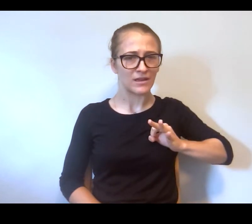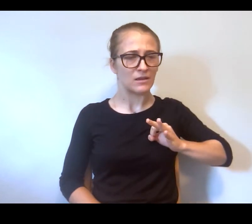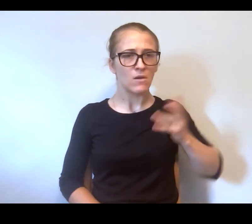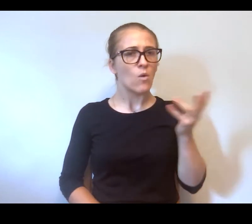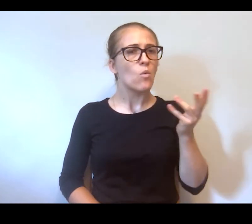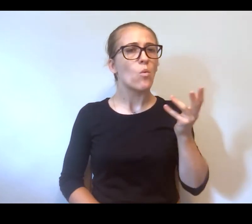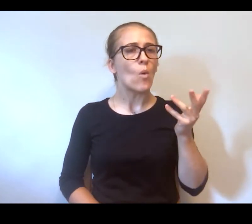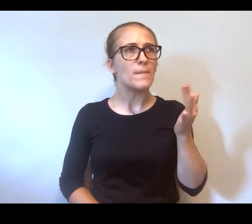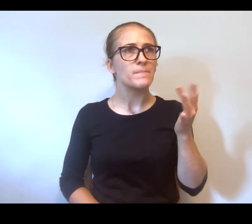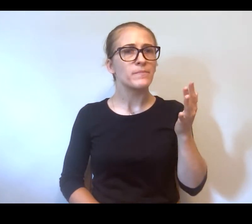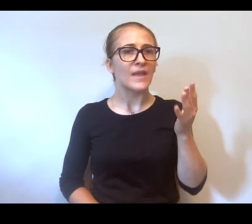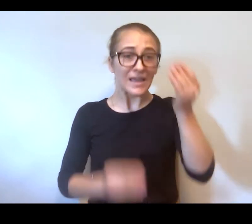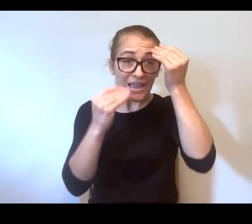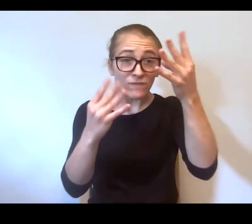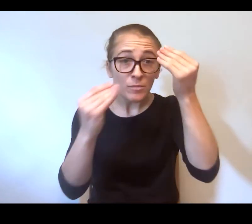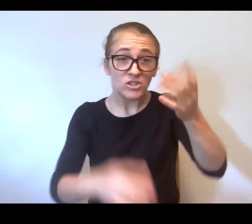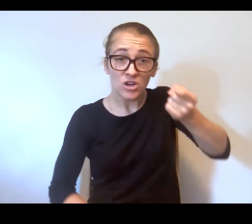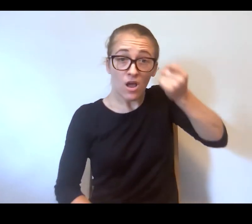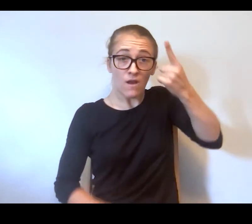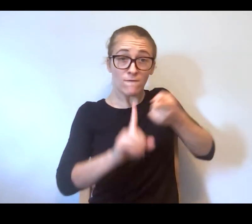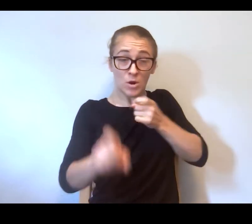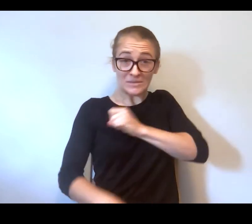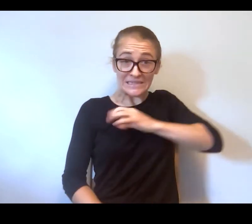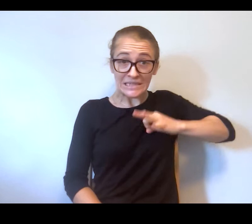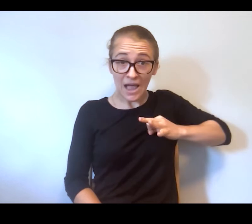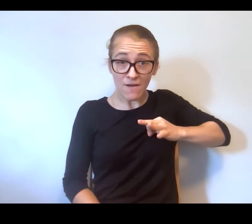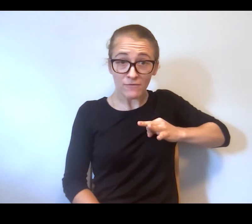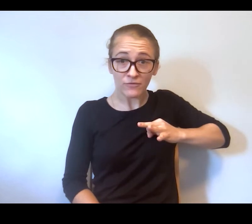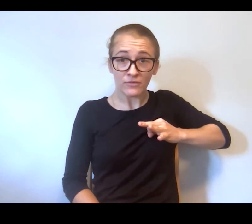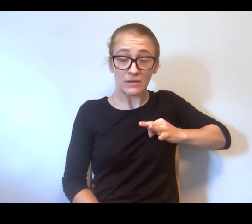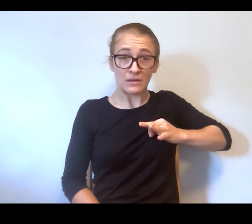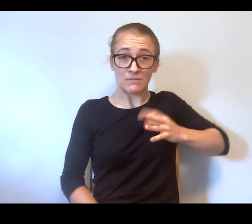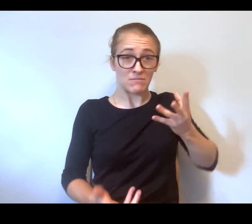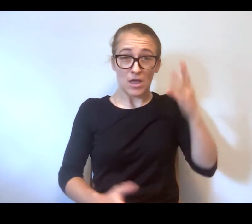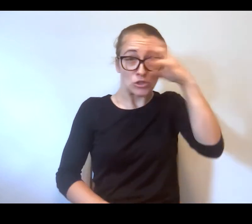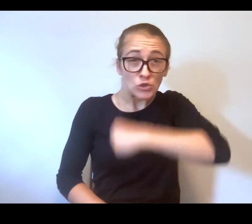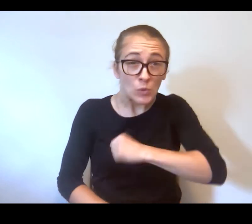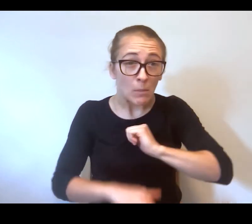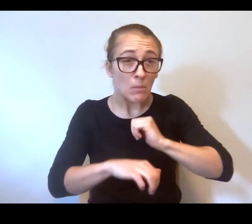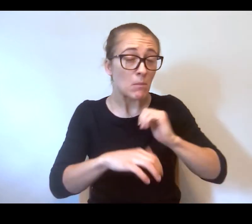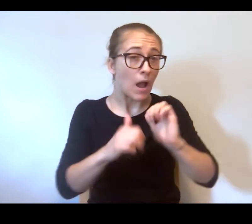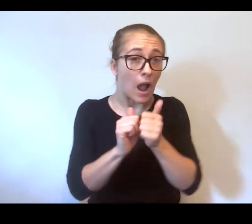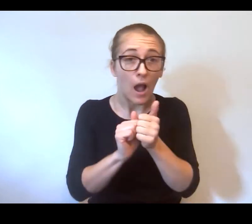you are getting from them and how you're digesting the